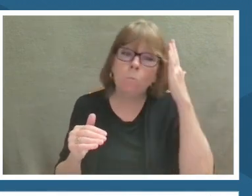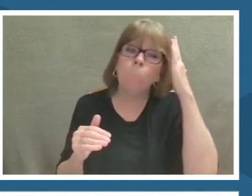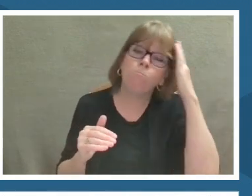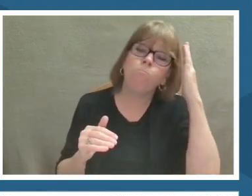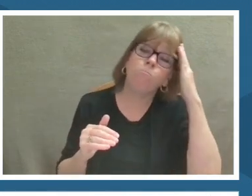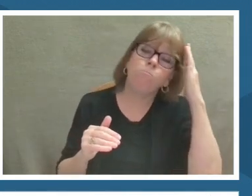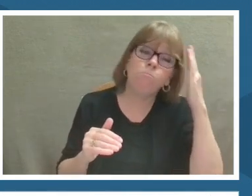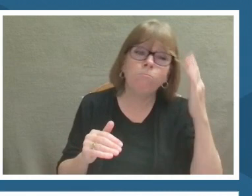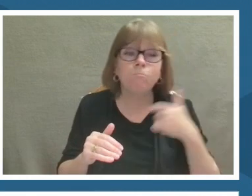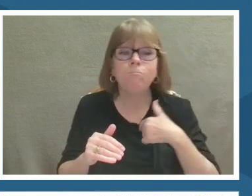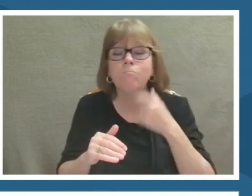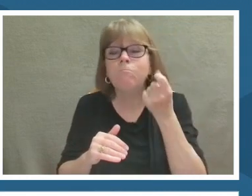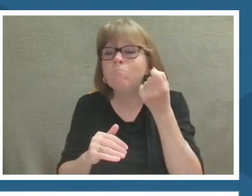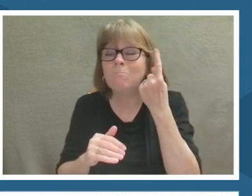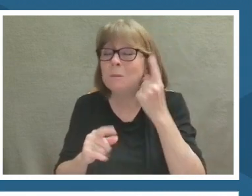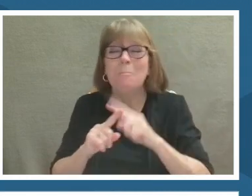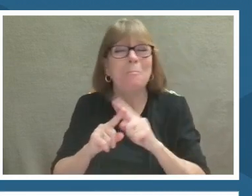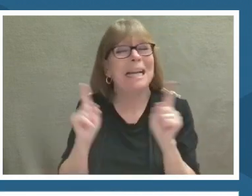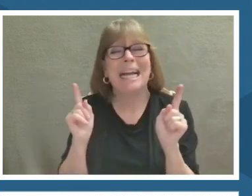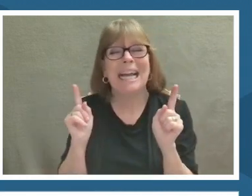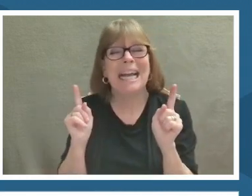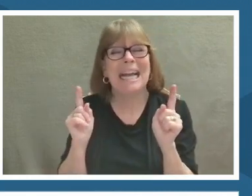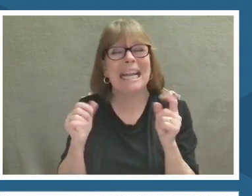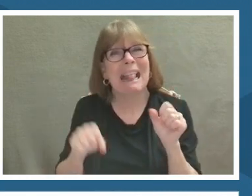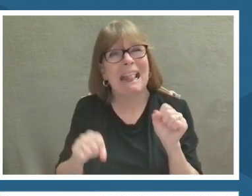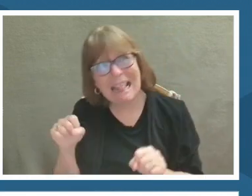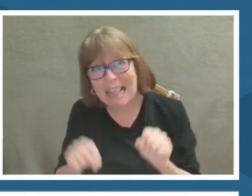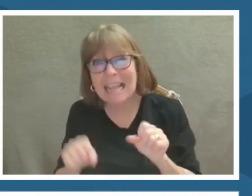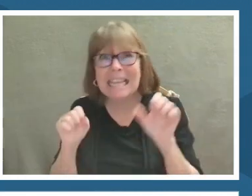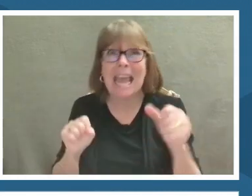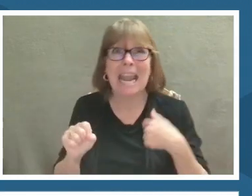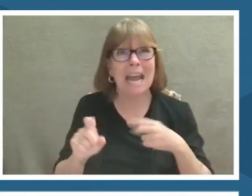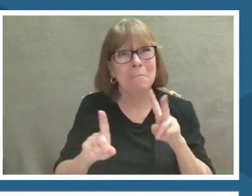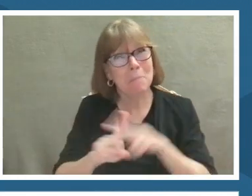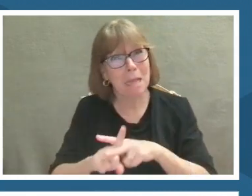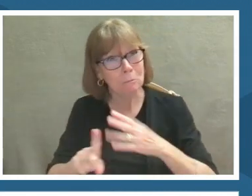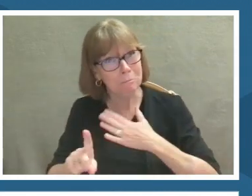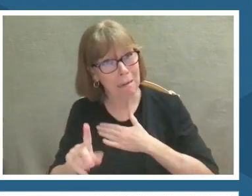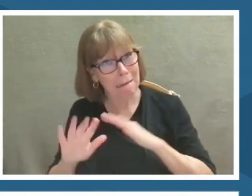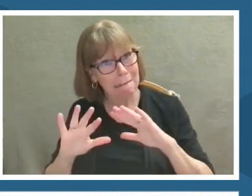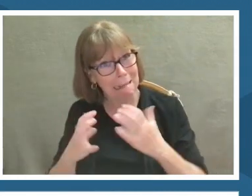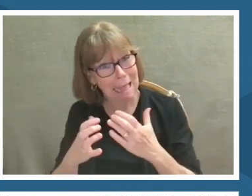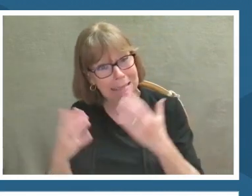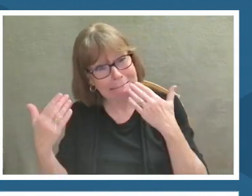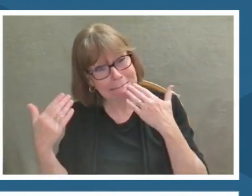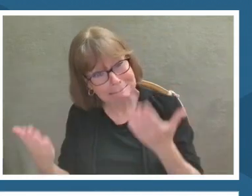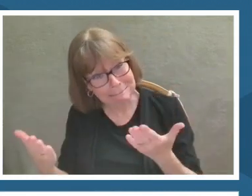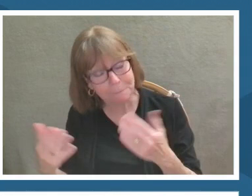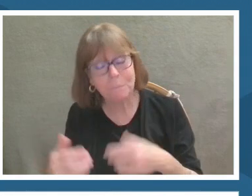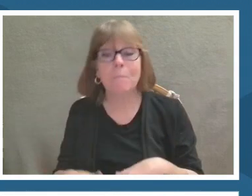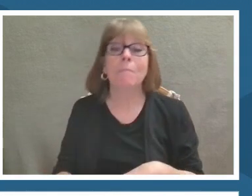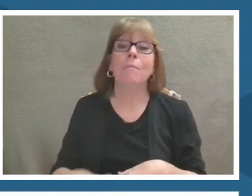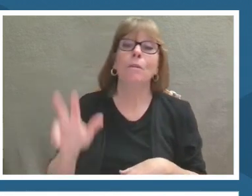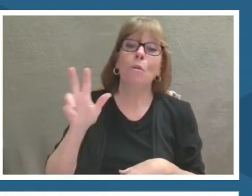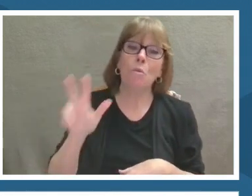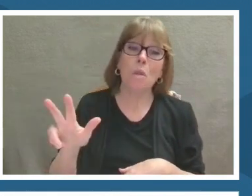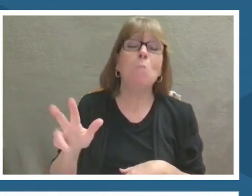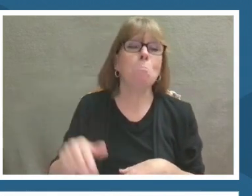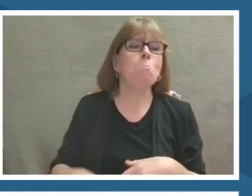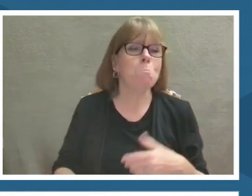um but i'm not sure i could apply it in my classroom uh number three would be that i am